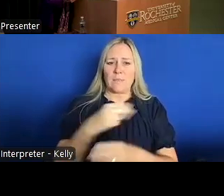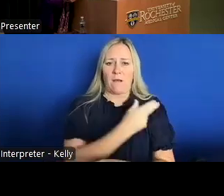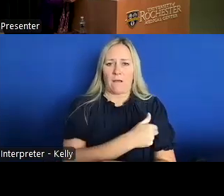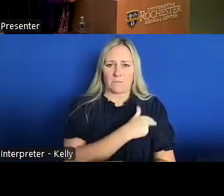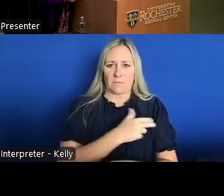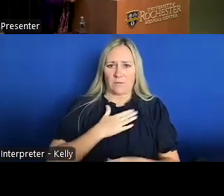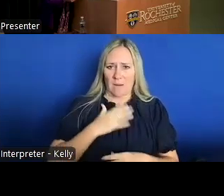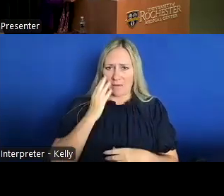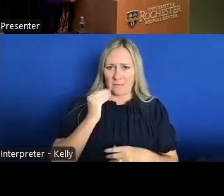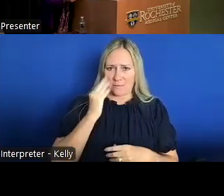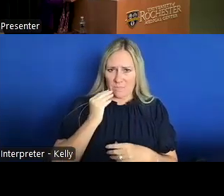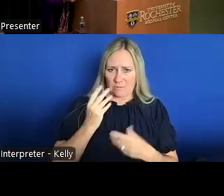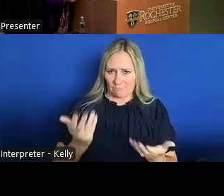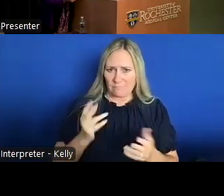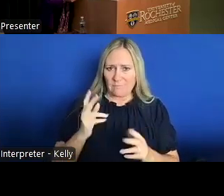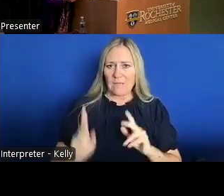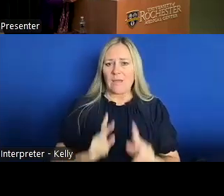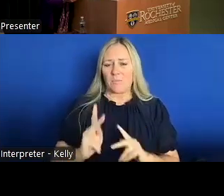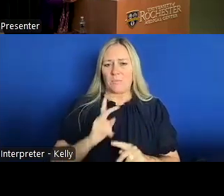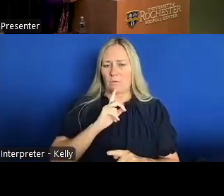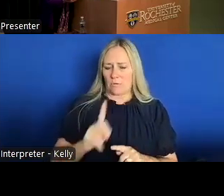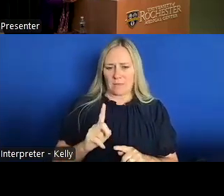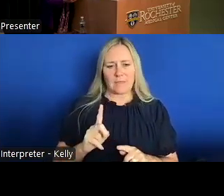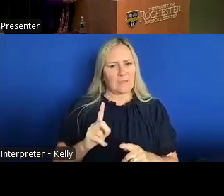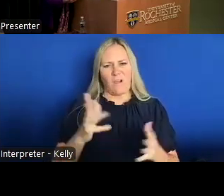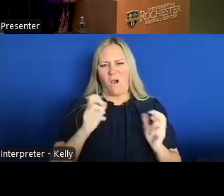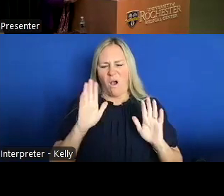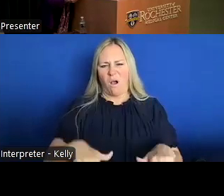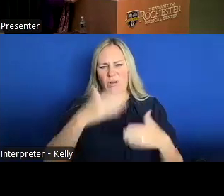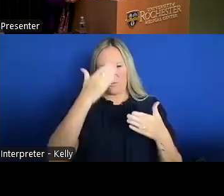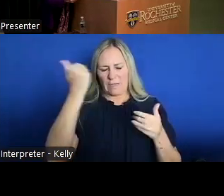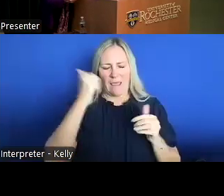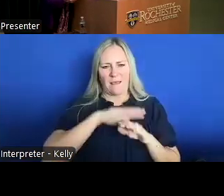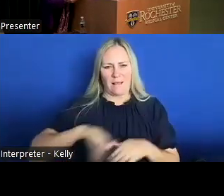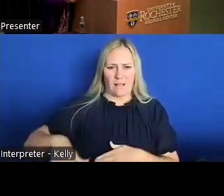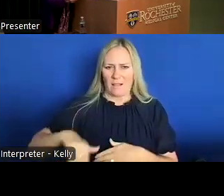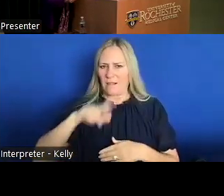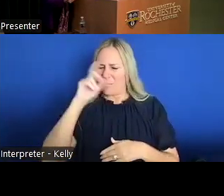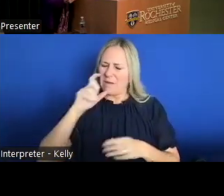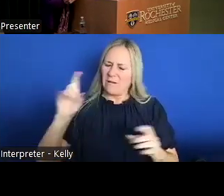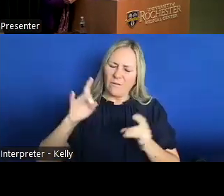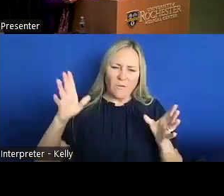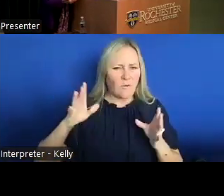a really serious case of just wanting to forget about it because it was so difficult and we really